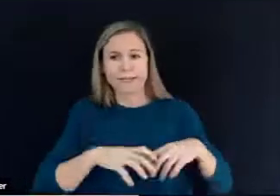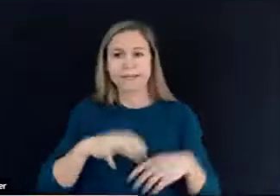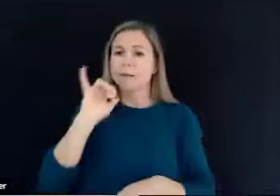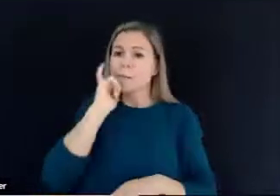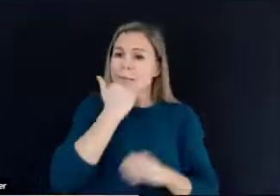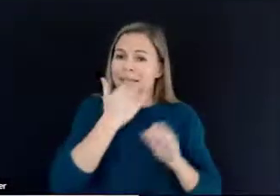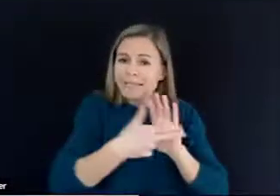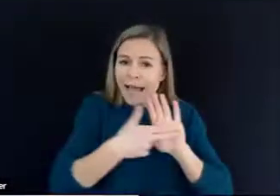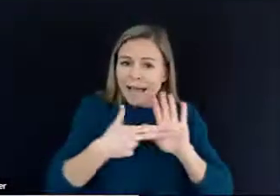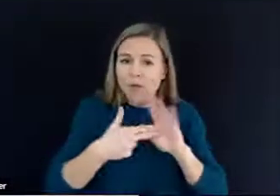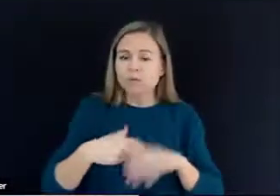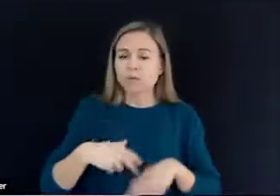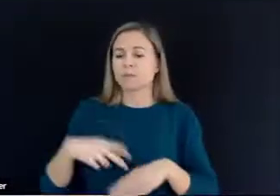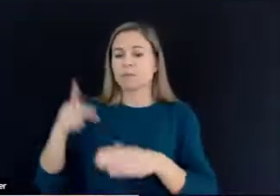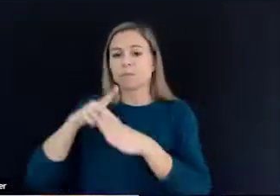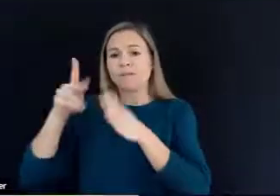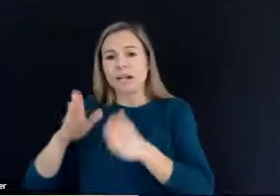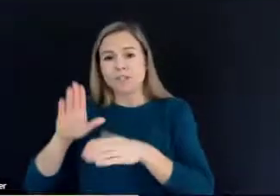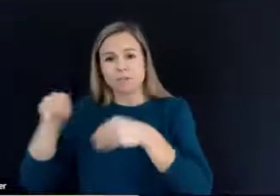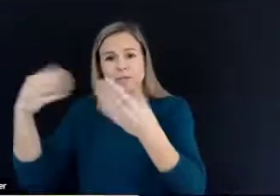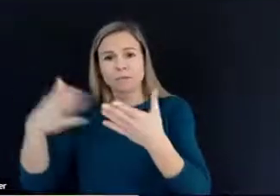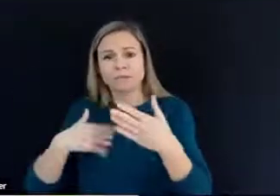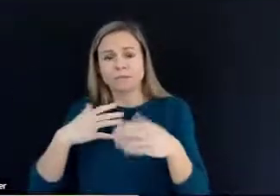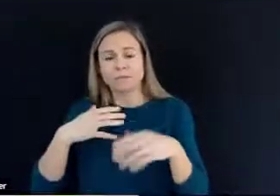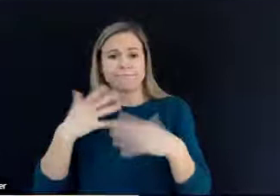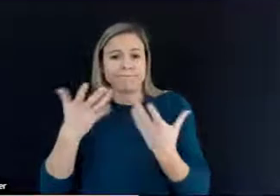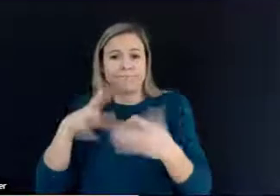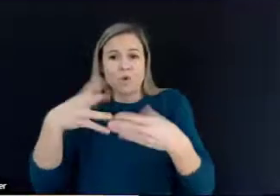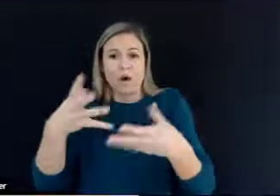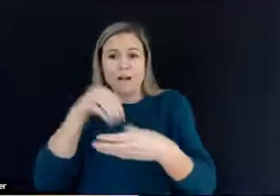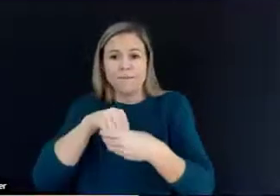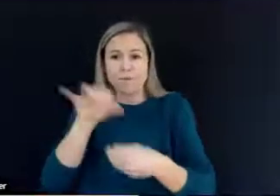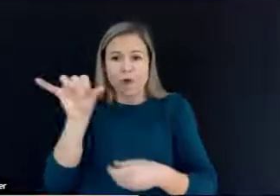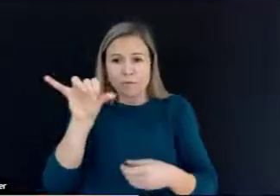overall rare disease awareness and support for individuals who have rare disease.